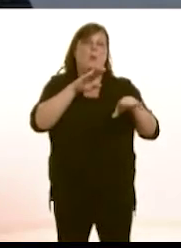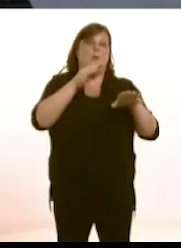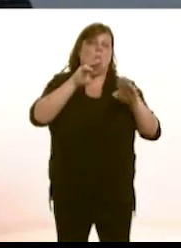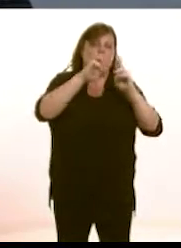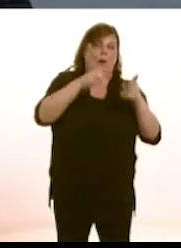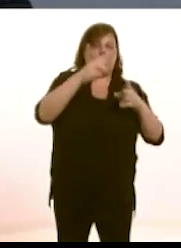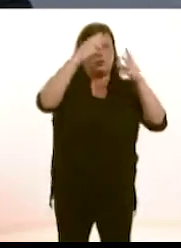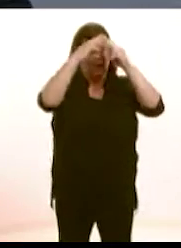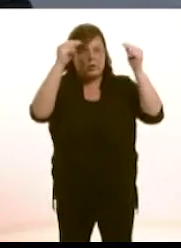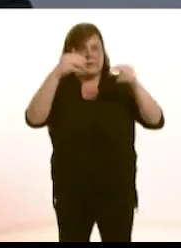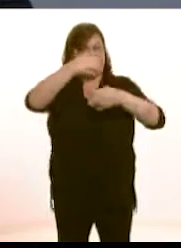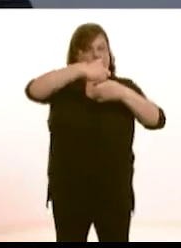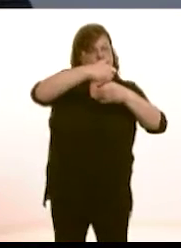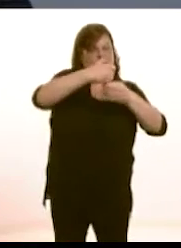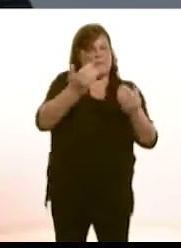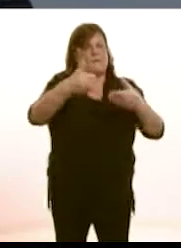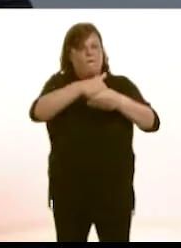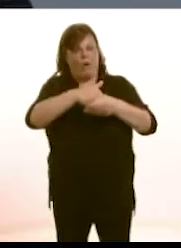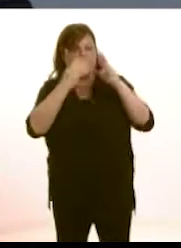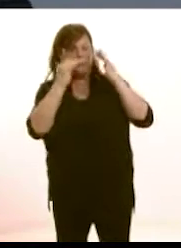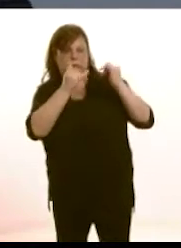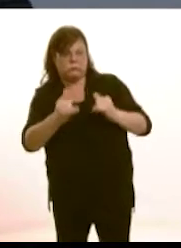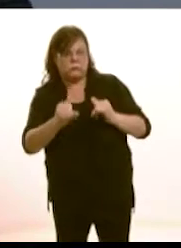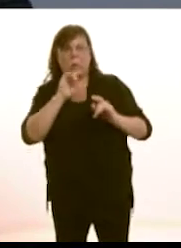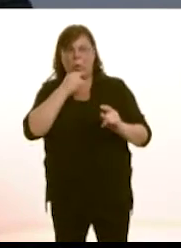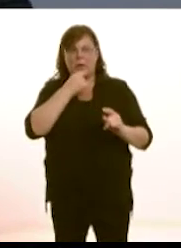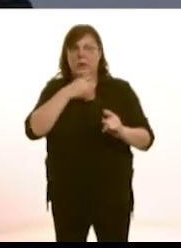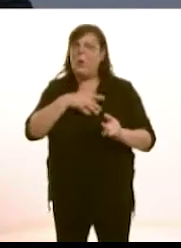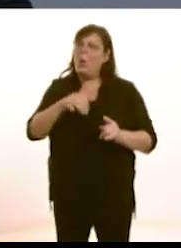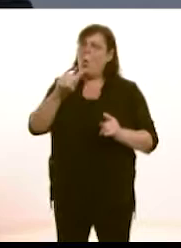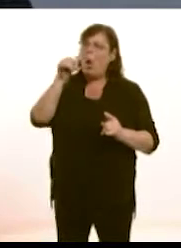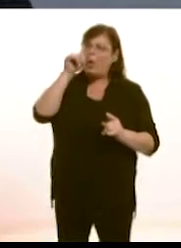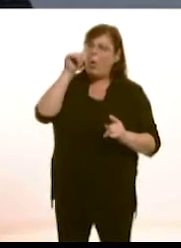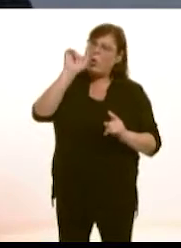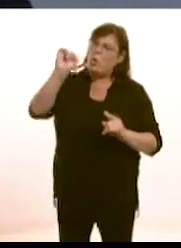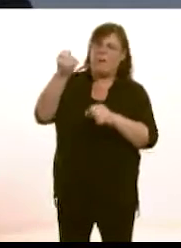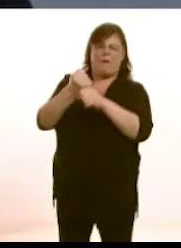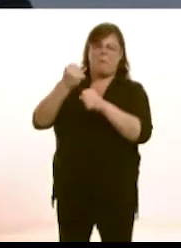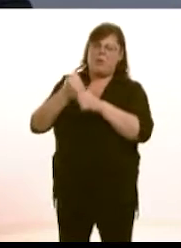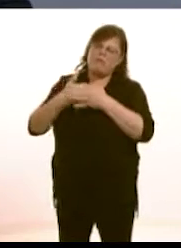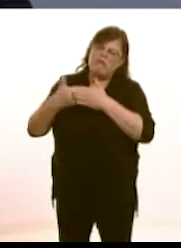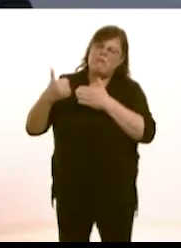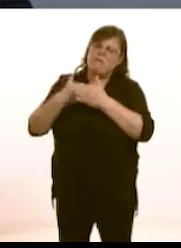and other health professionalsí. Paul Davies: Weíve heard your Government on countless occasions promise to reform the